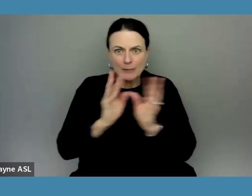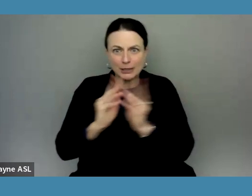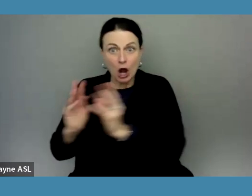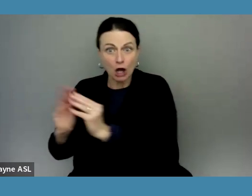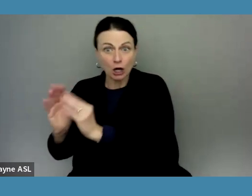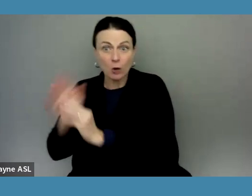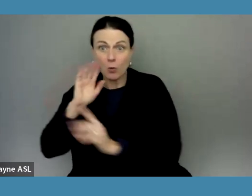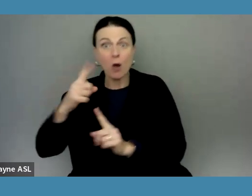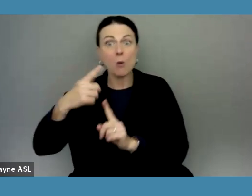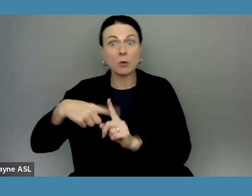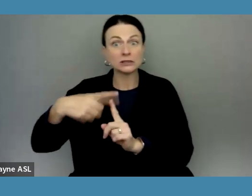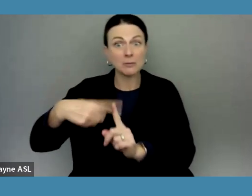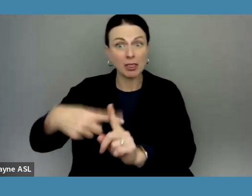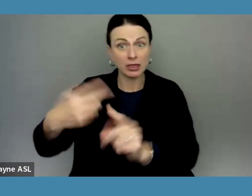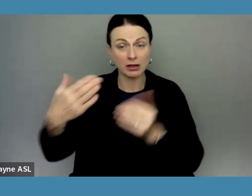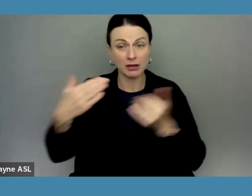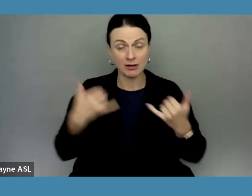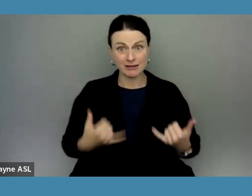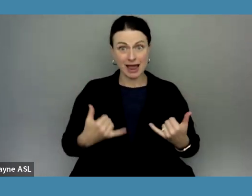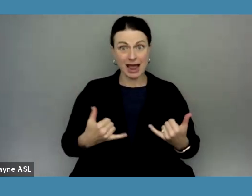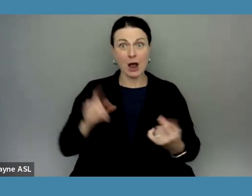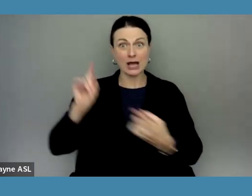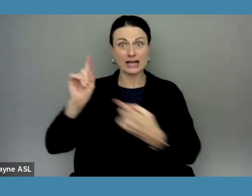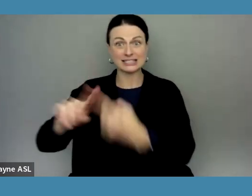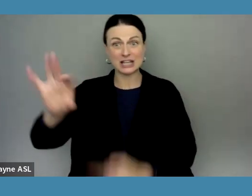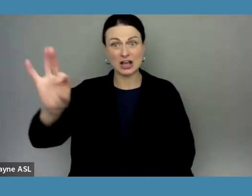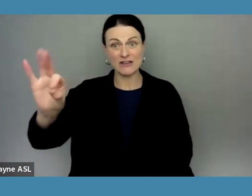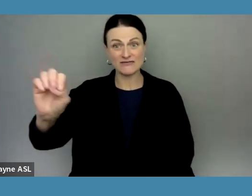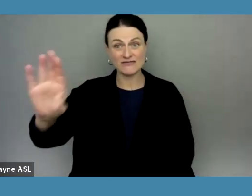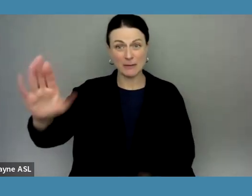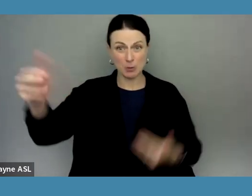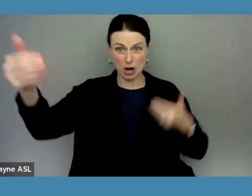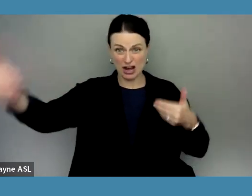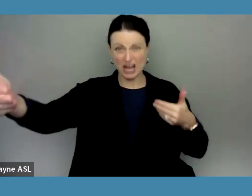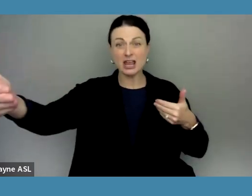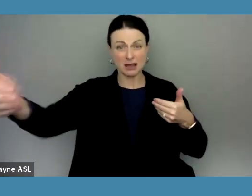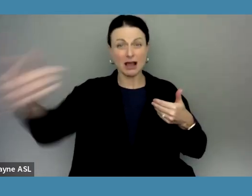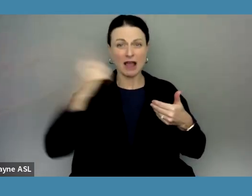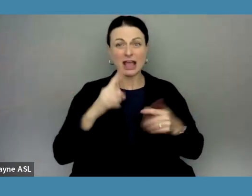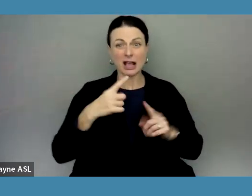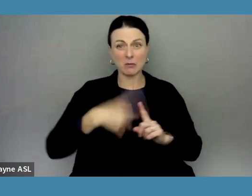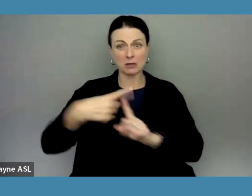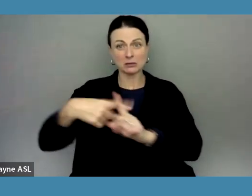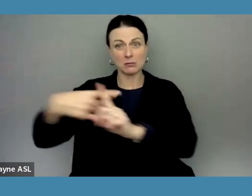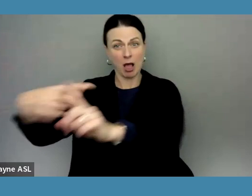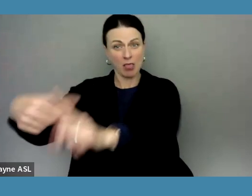I believe from now until February is, I think we have one per month that is scheduled.